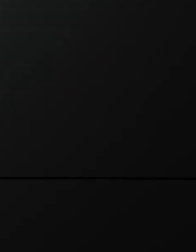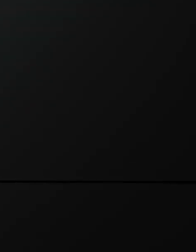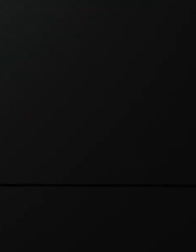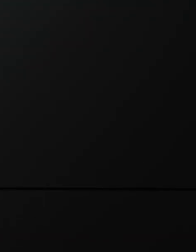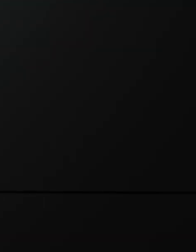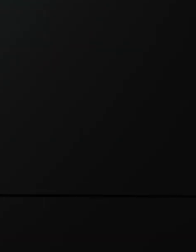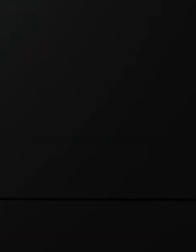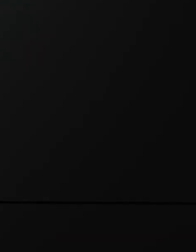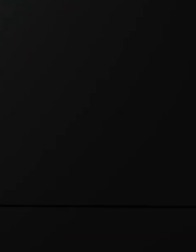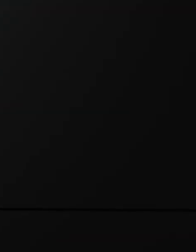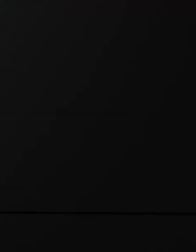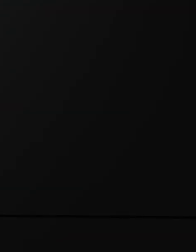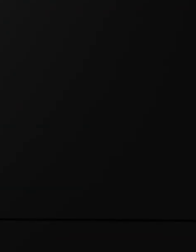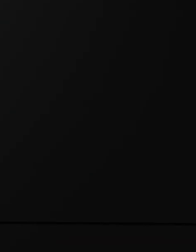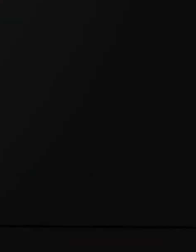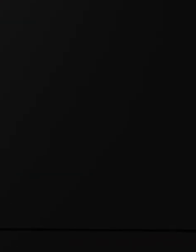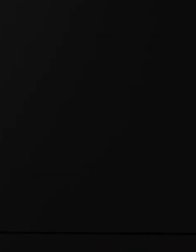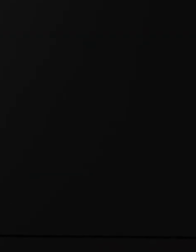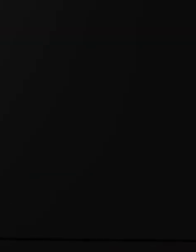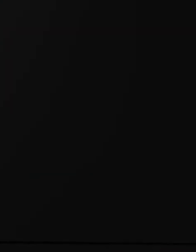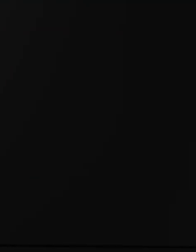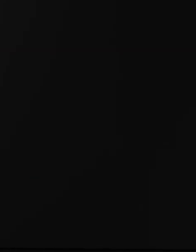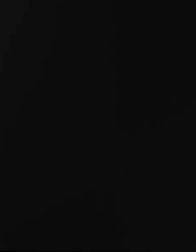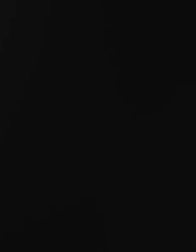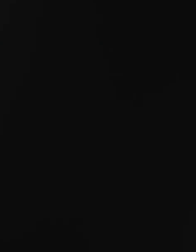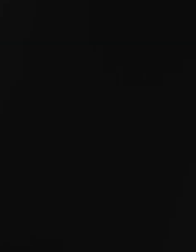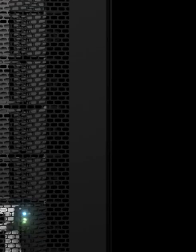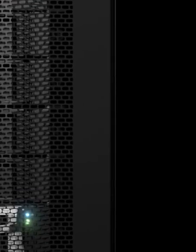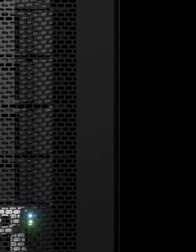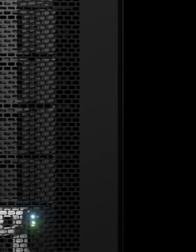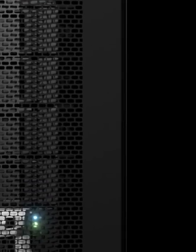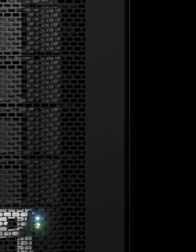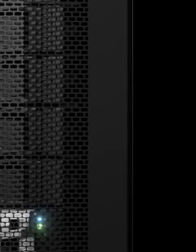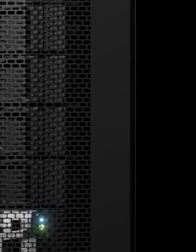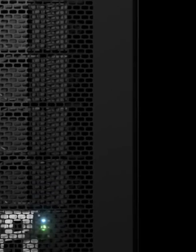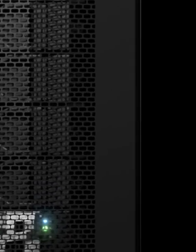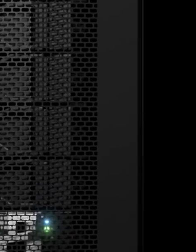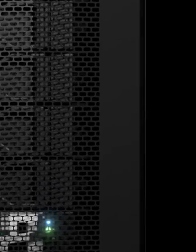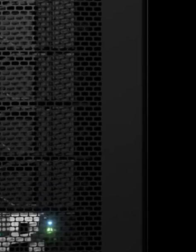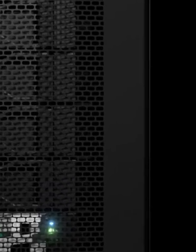This is intelligent data infrastructure, engineered for AI from the inside out.